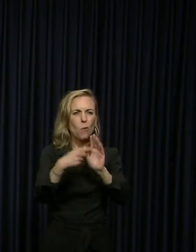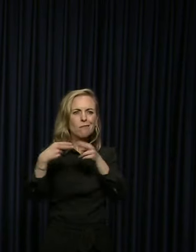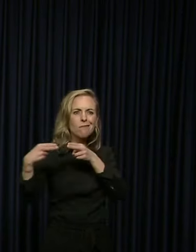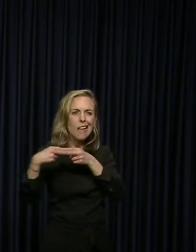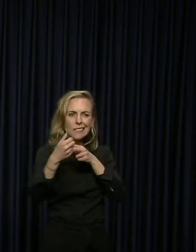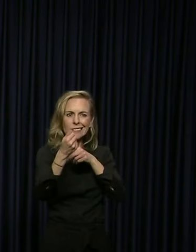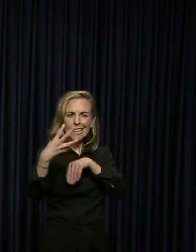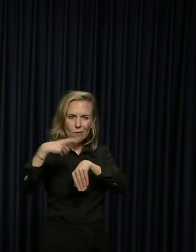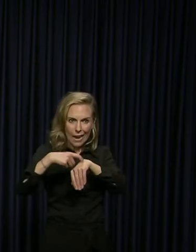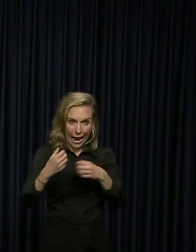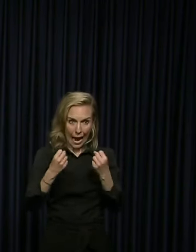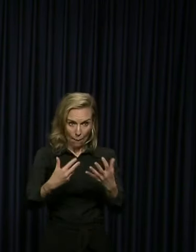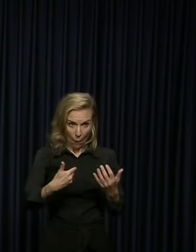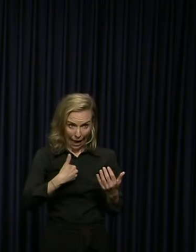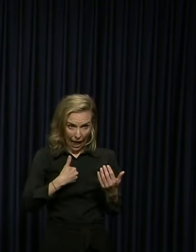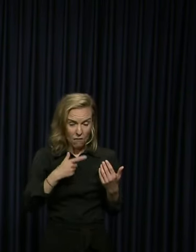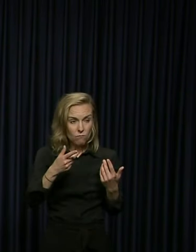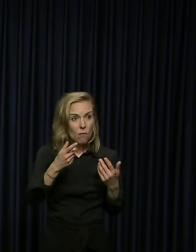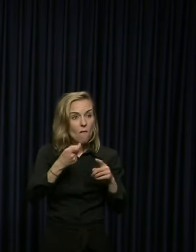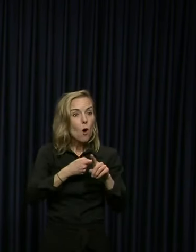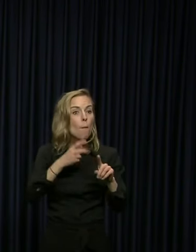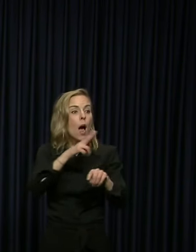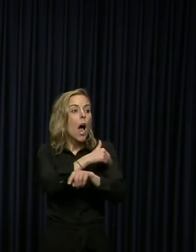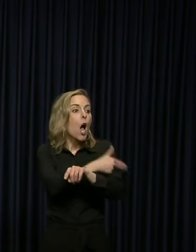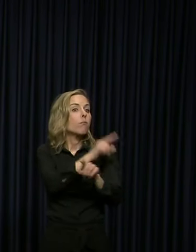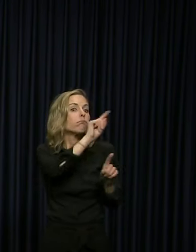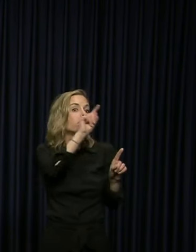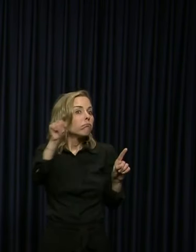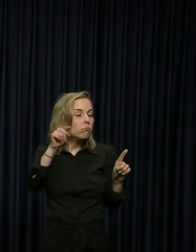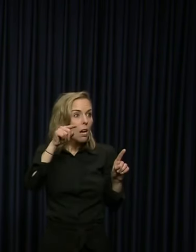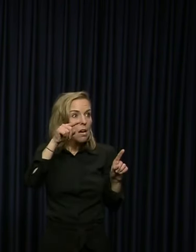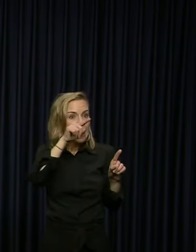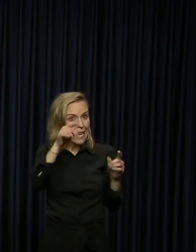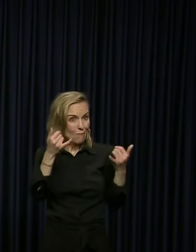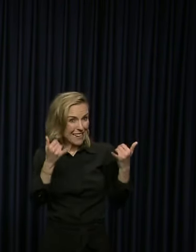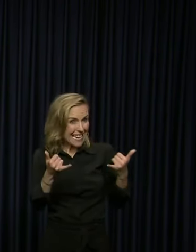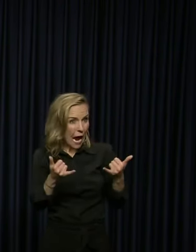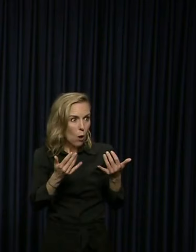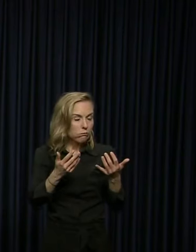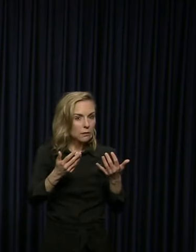FOR THE CORONAVIRUS RIGHT NOW.